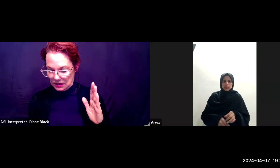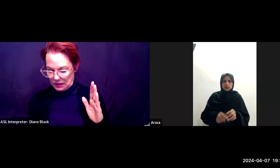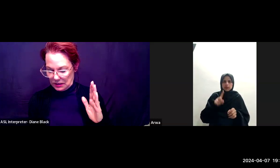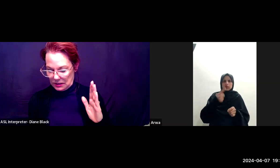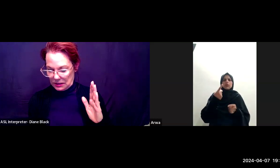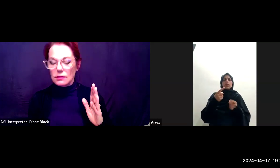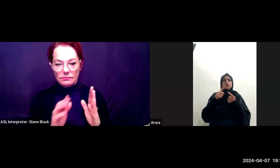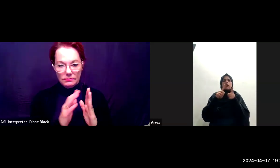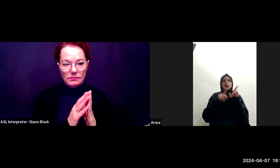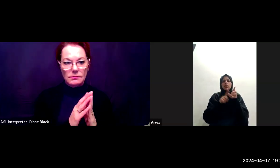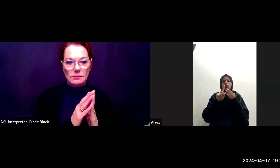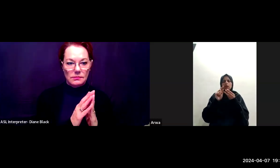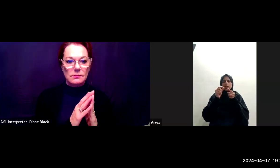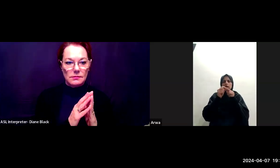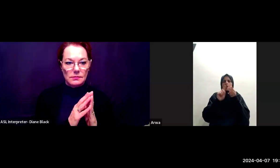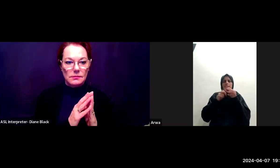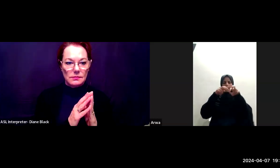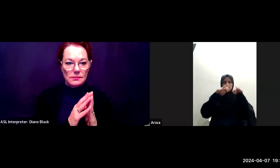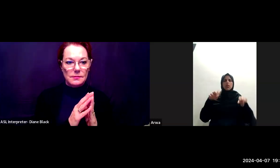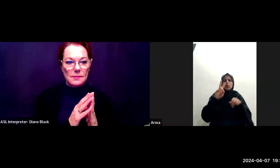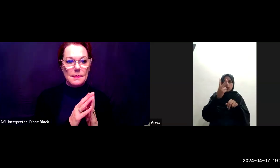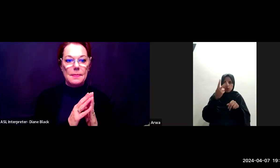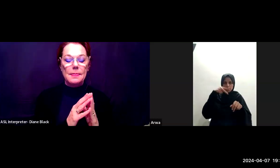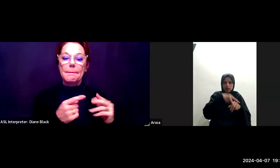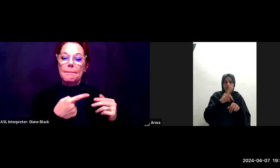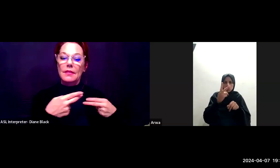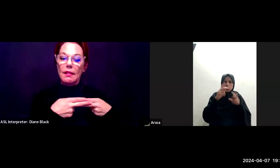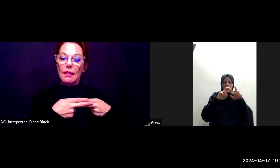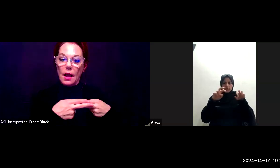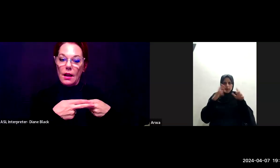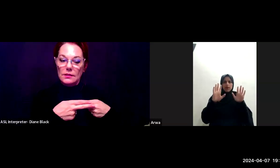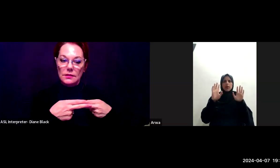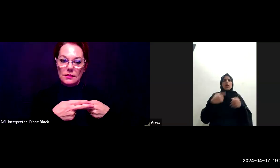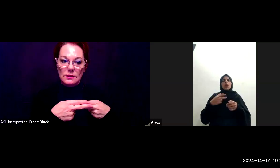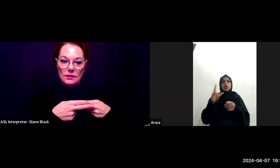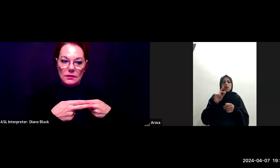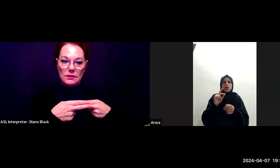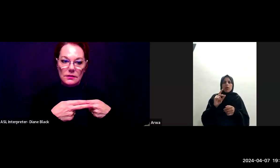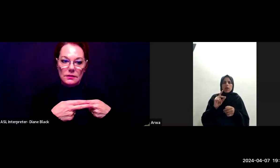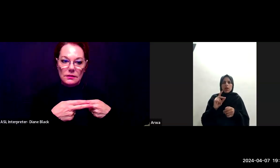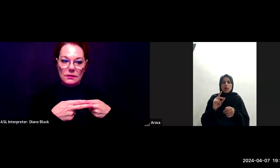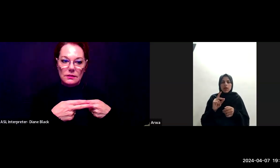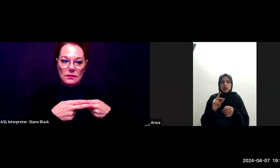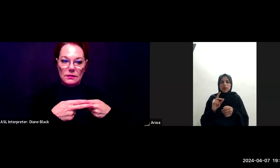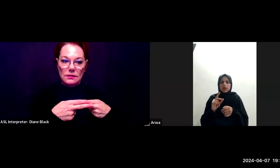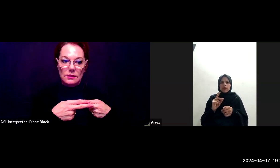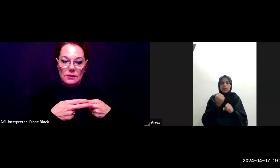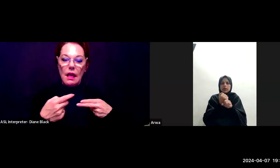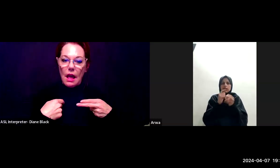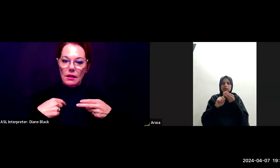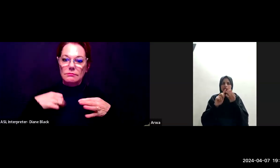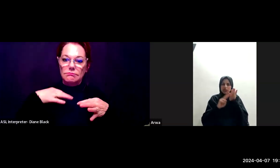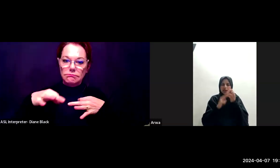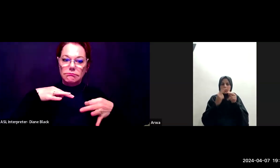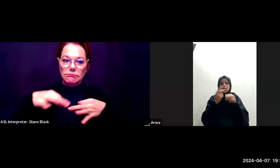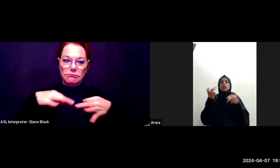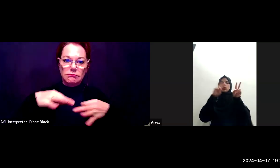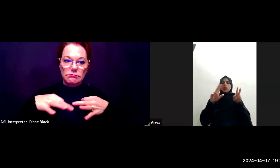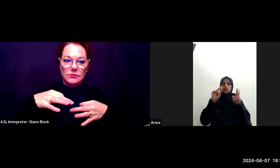a cilia which is also affected. Okay now I'll go into the genetic counseling per se of my talk.